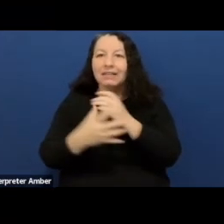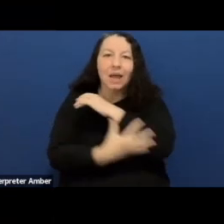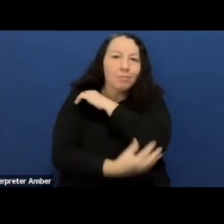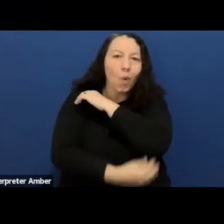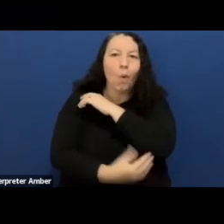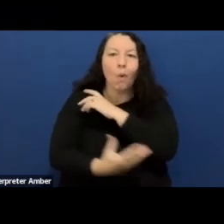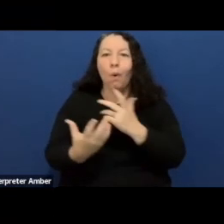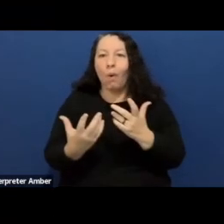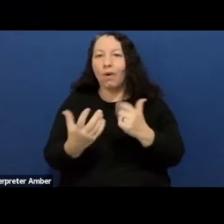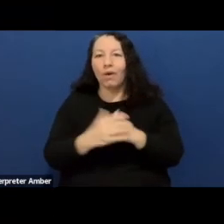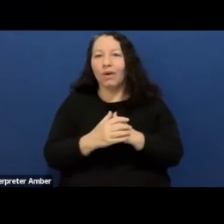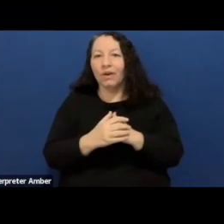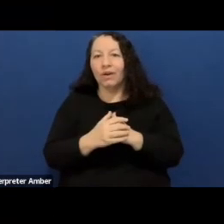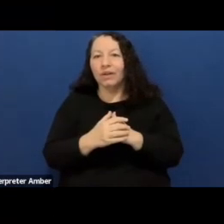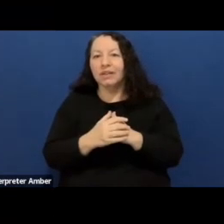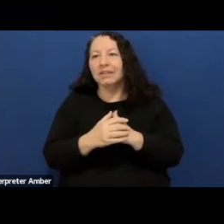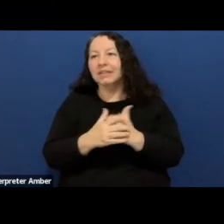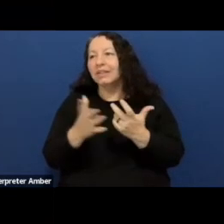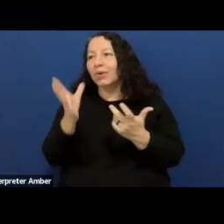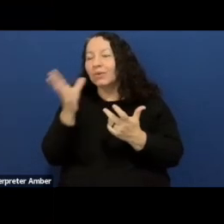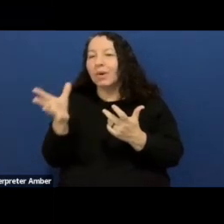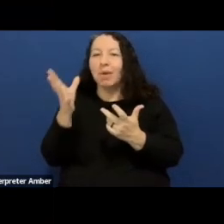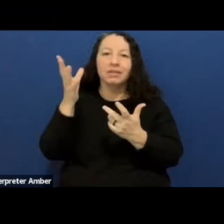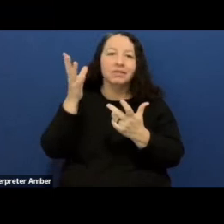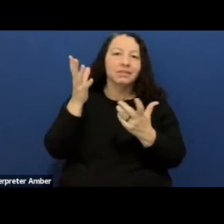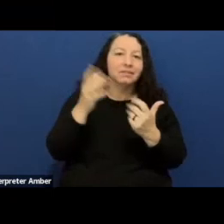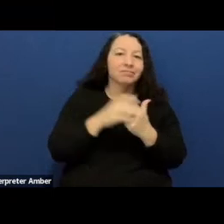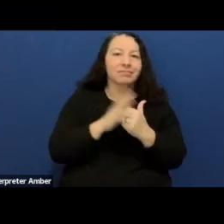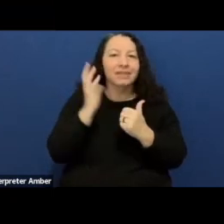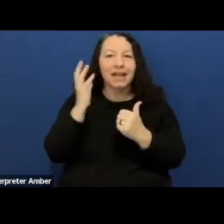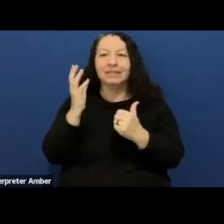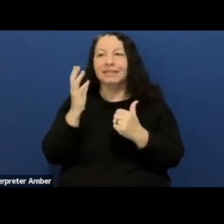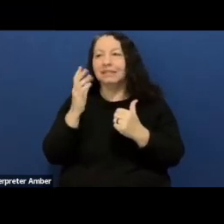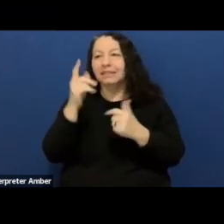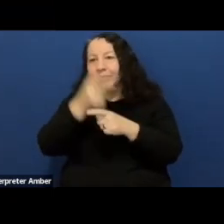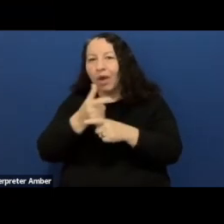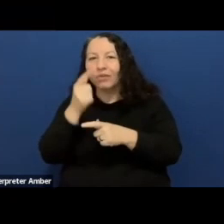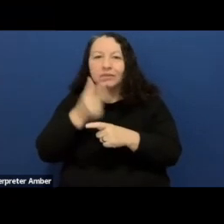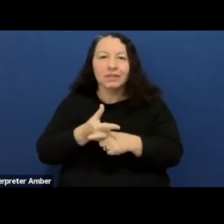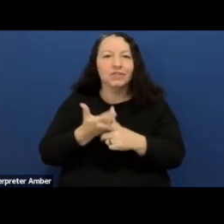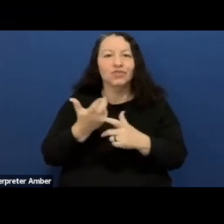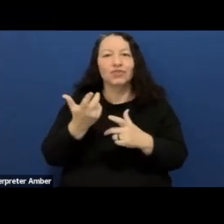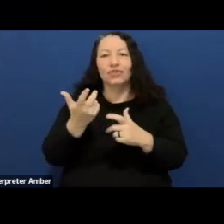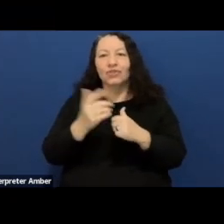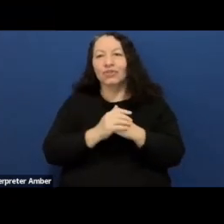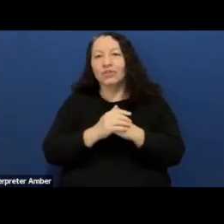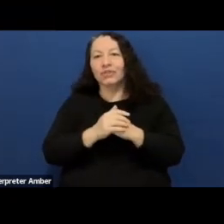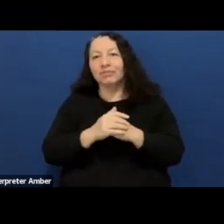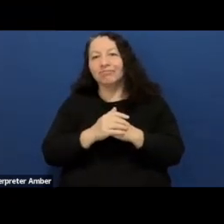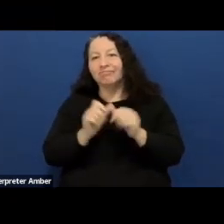elders, working class and poor. Papis, primxs, tixs, abuelxs, madres,